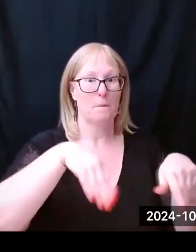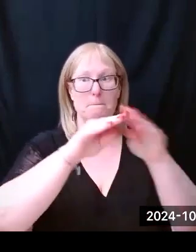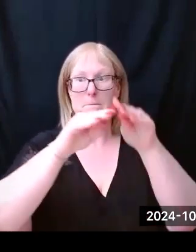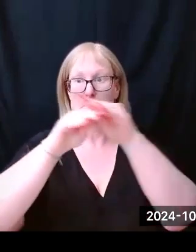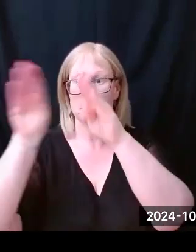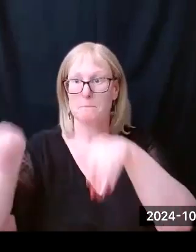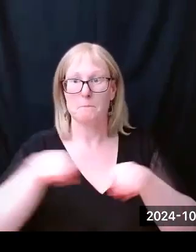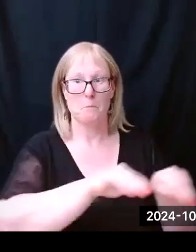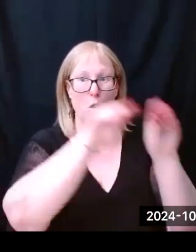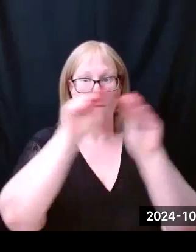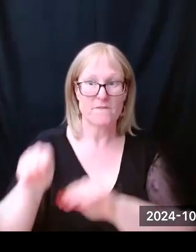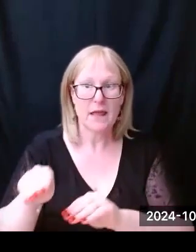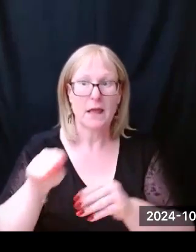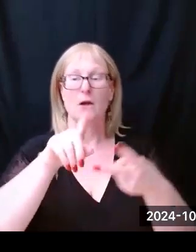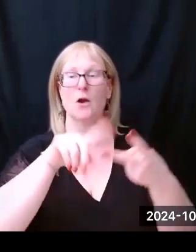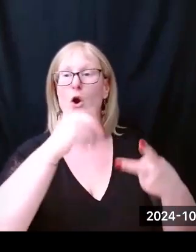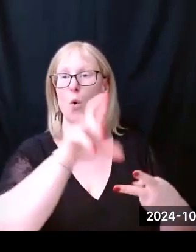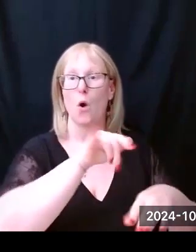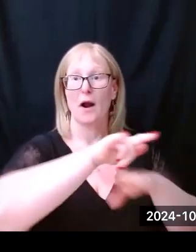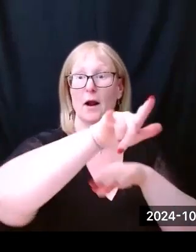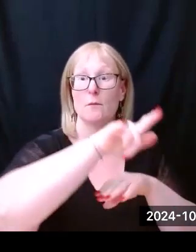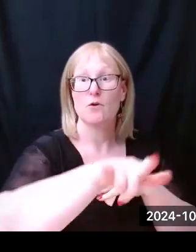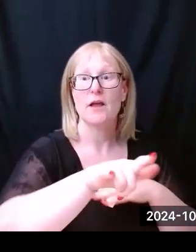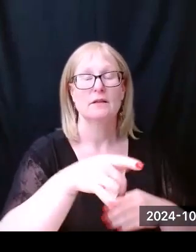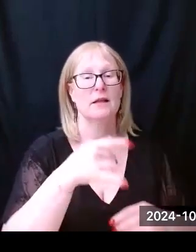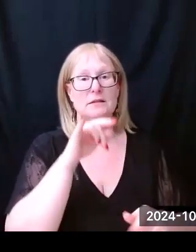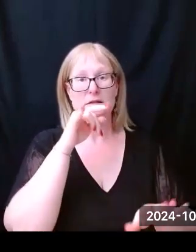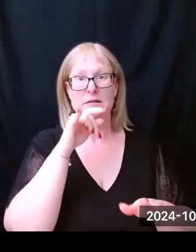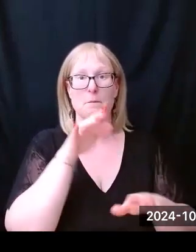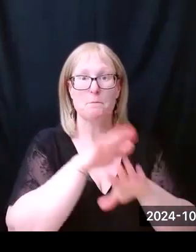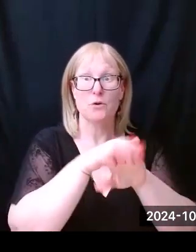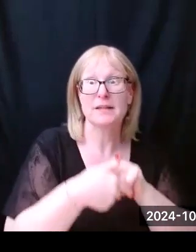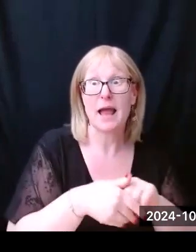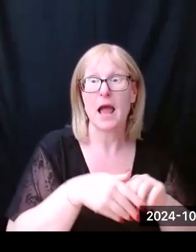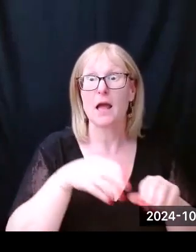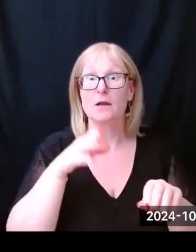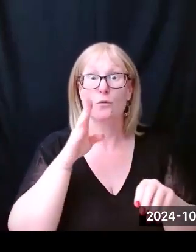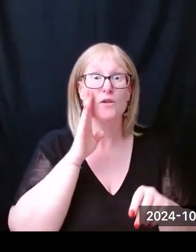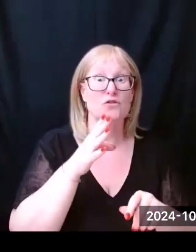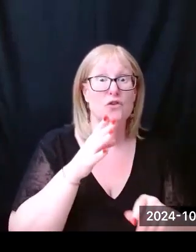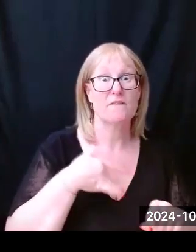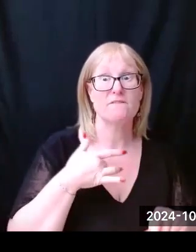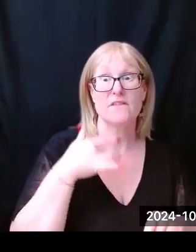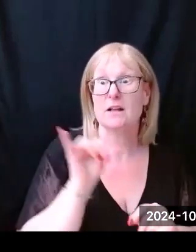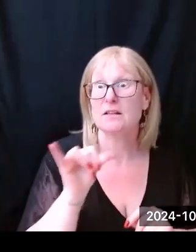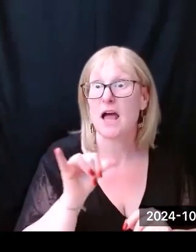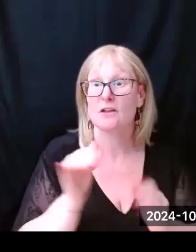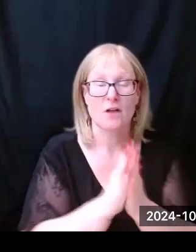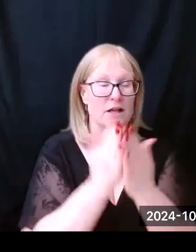Let's pretend to see what it would be like. Let's read stories about what that would be like, because it's a great way to explore what those